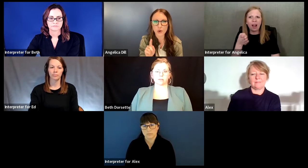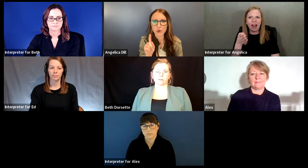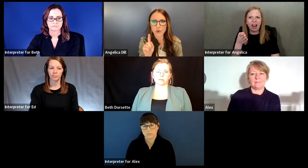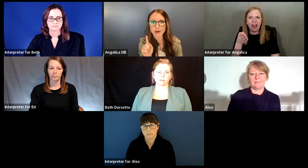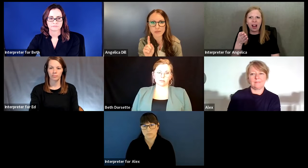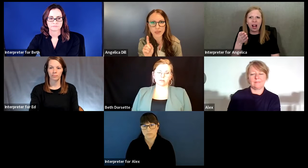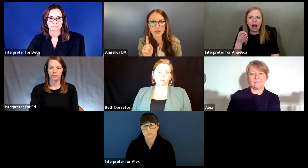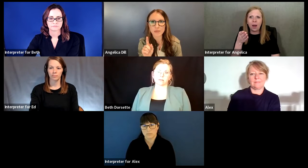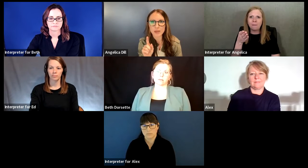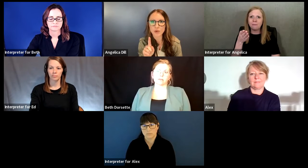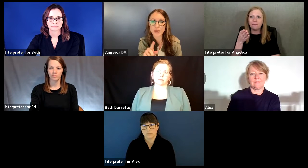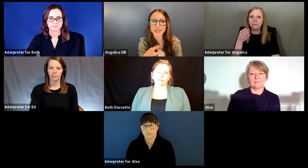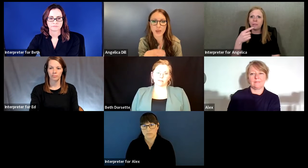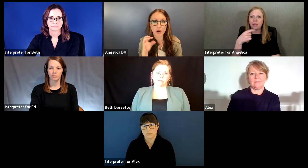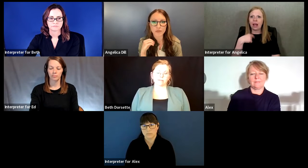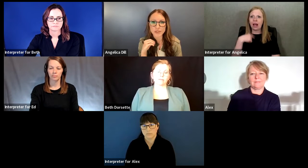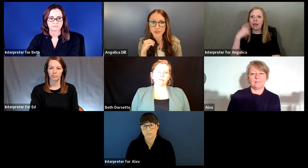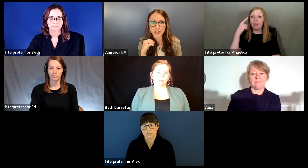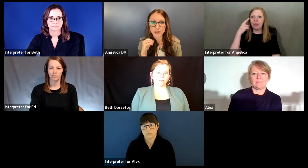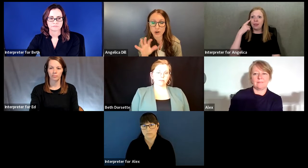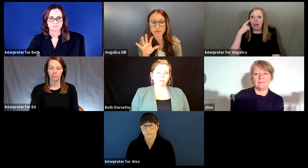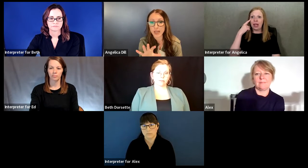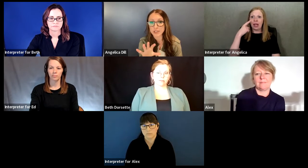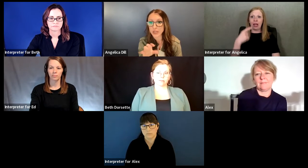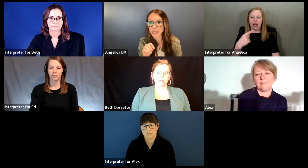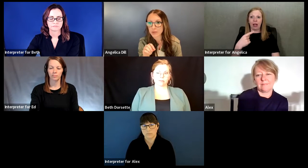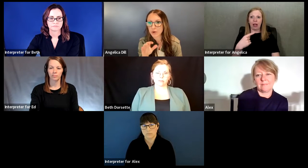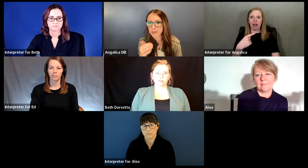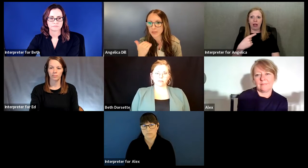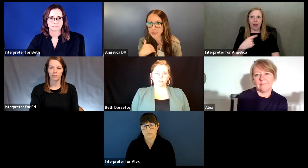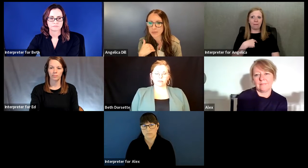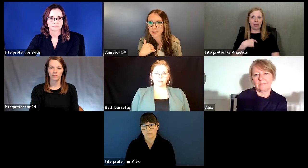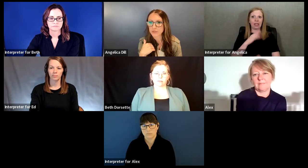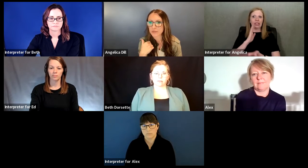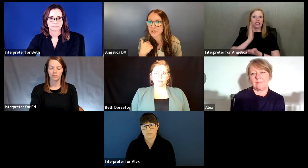So I think maybe once I'm off the screen -- not talking anymore, maybe I'll take myself off